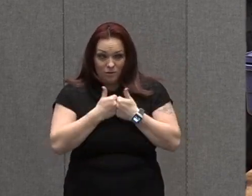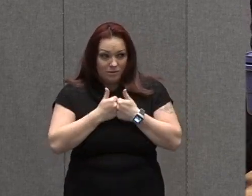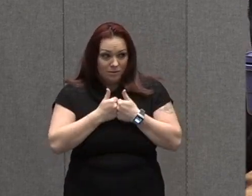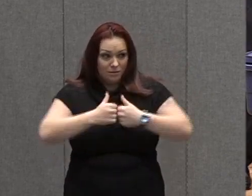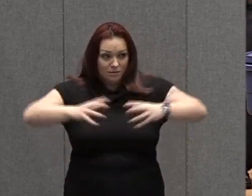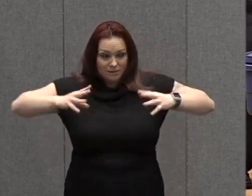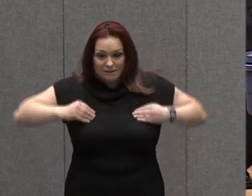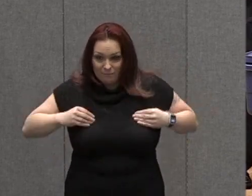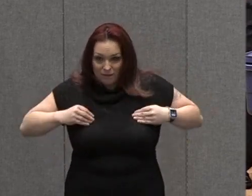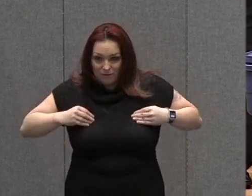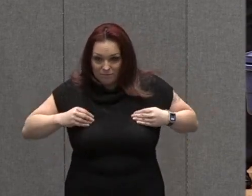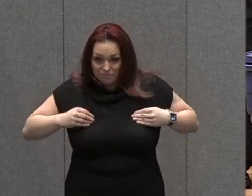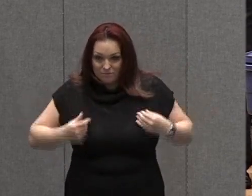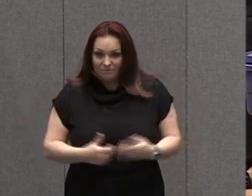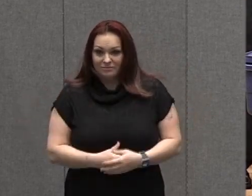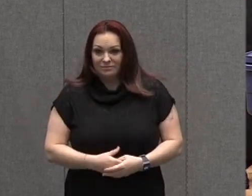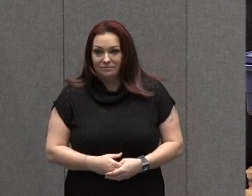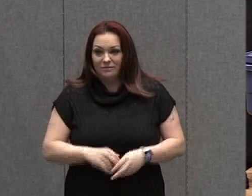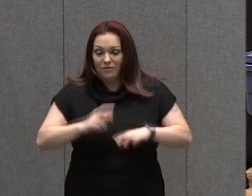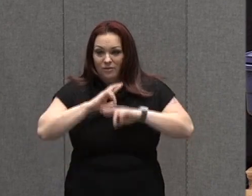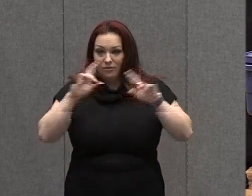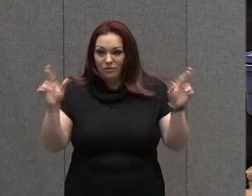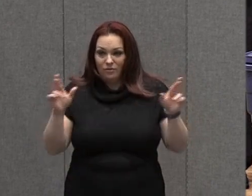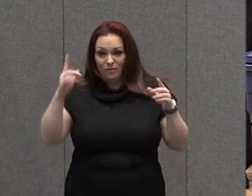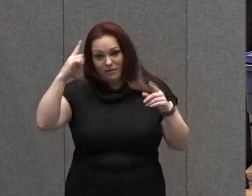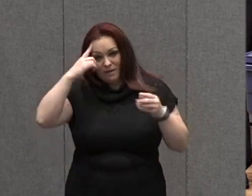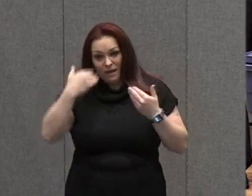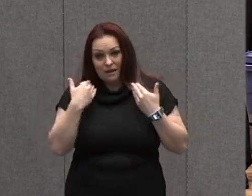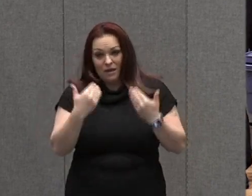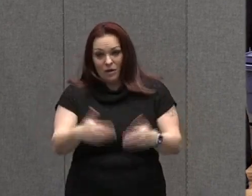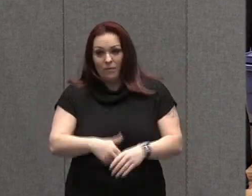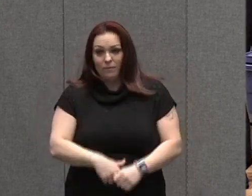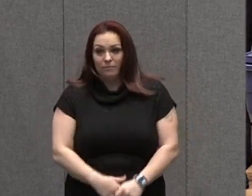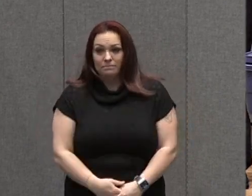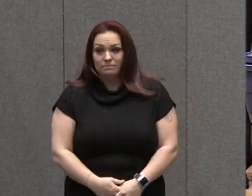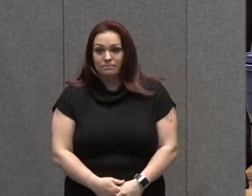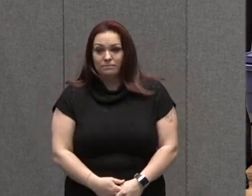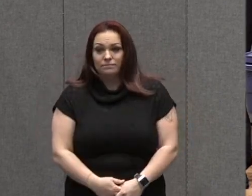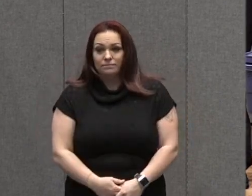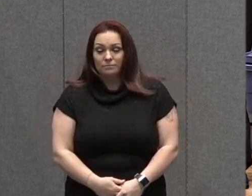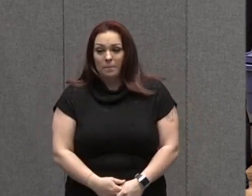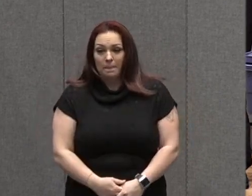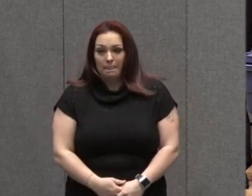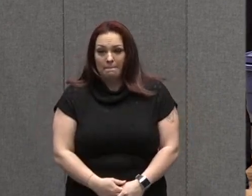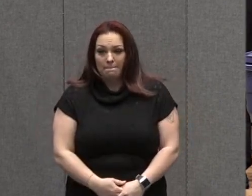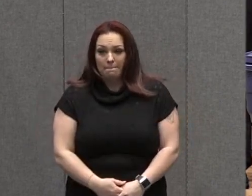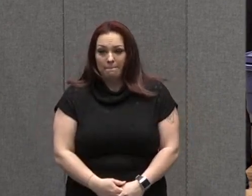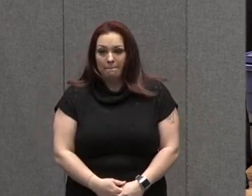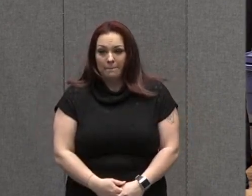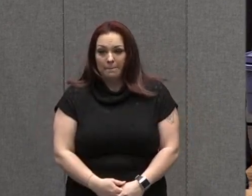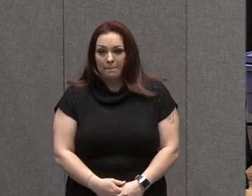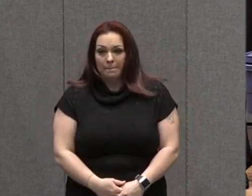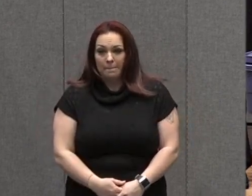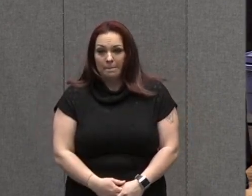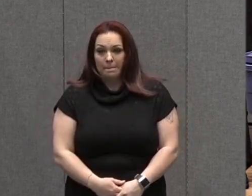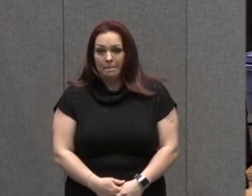Mary, Pease. Ready, think it, here you go. (playing at the same time)